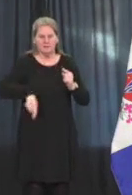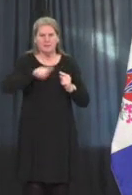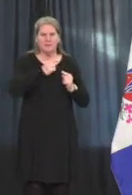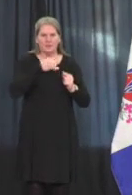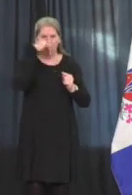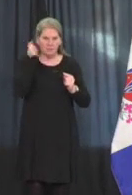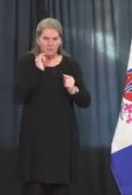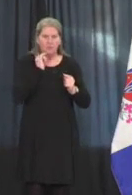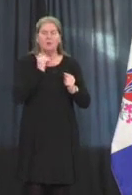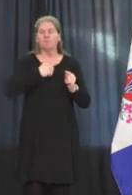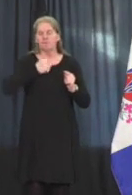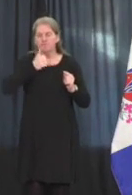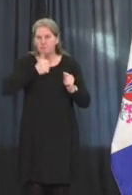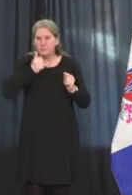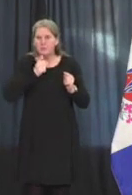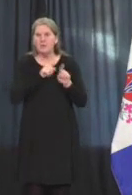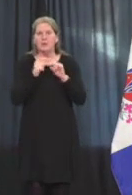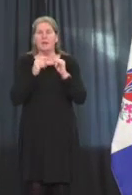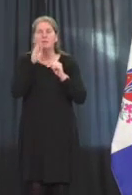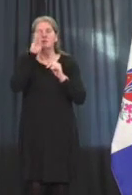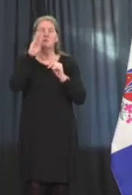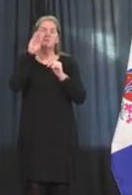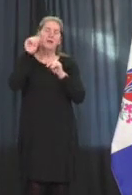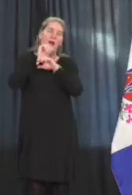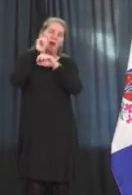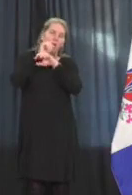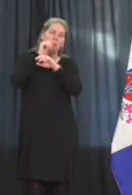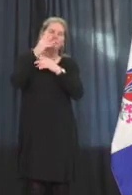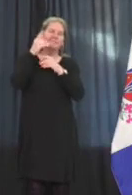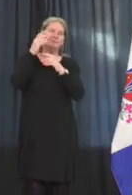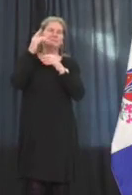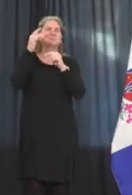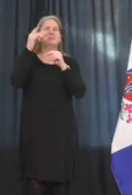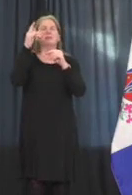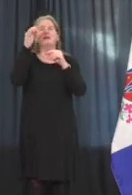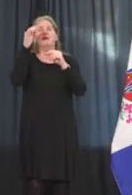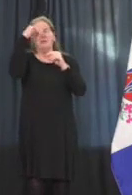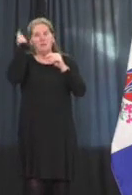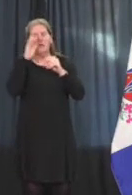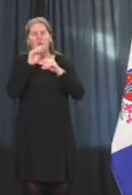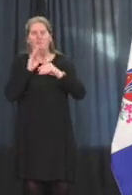FOR TRAVEL INTO THE YUKON AND BETWEEN OUR COMMUNITIES. THESE GUIDELINES CAN BE FOUND ON